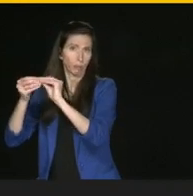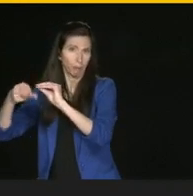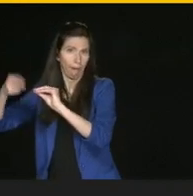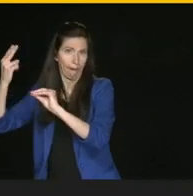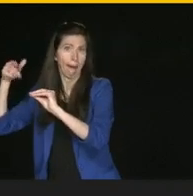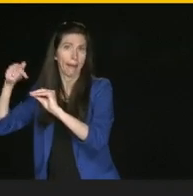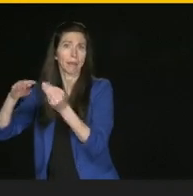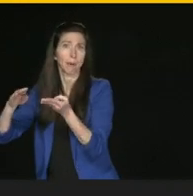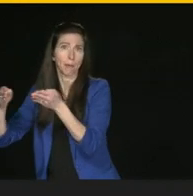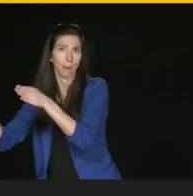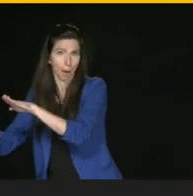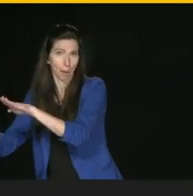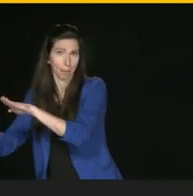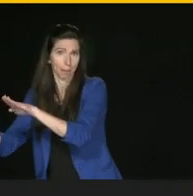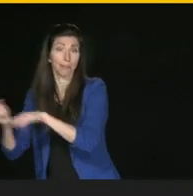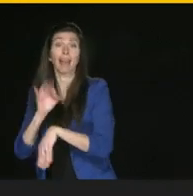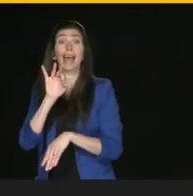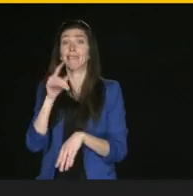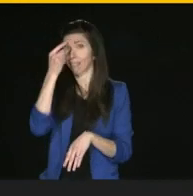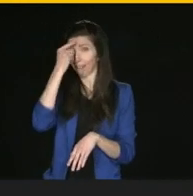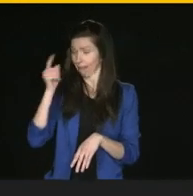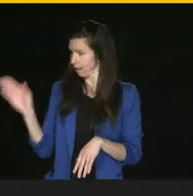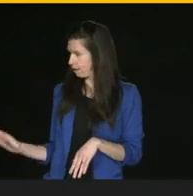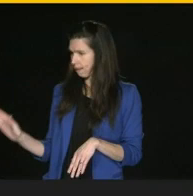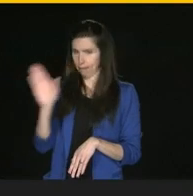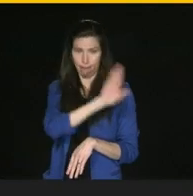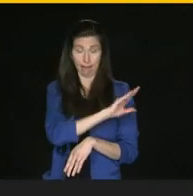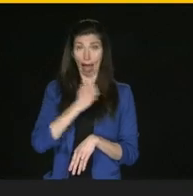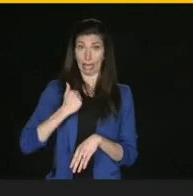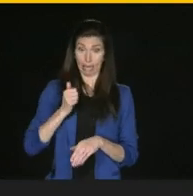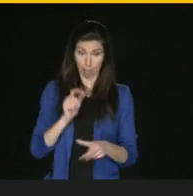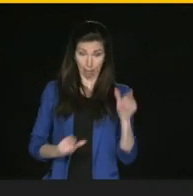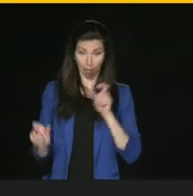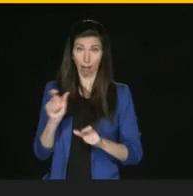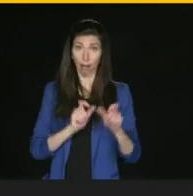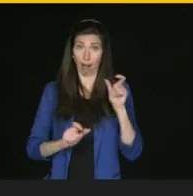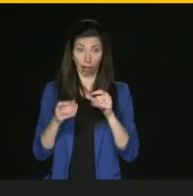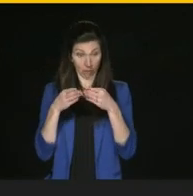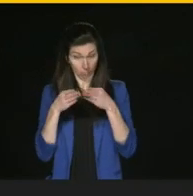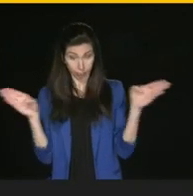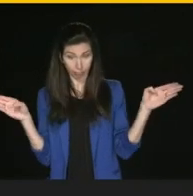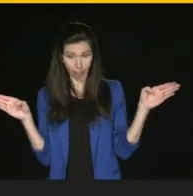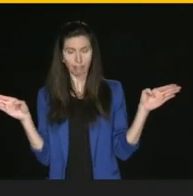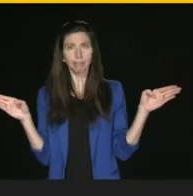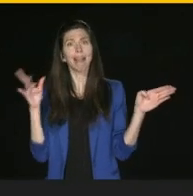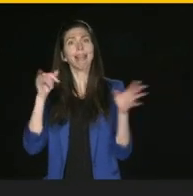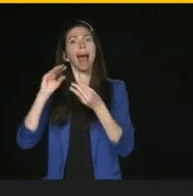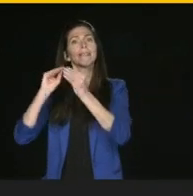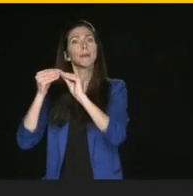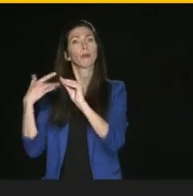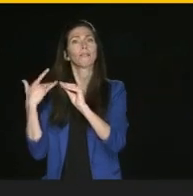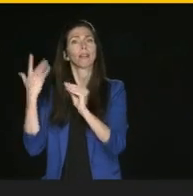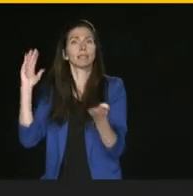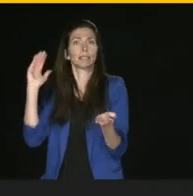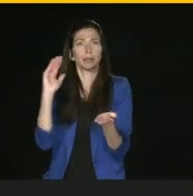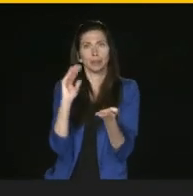IF YOU LOOK AT THE CANADIAN POPULATION IN A MORE HOMOGENOUS